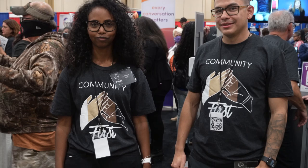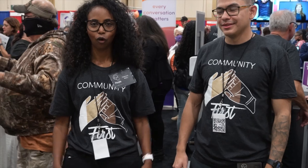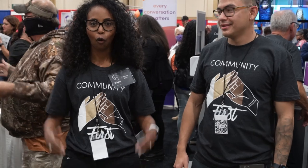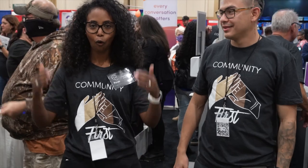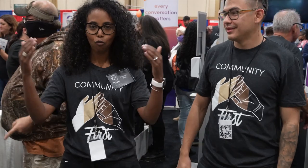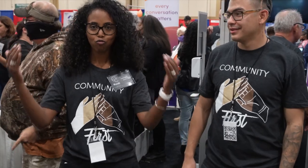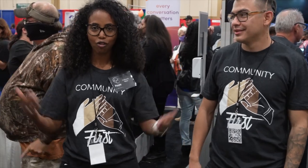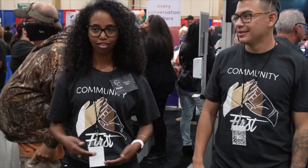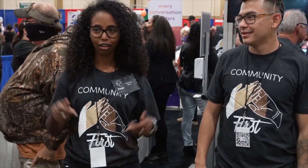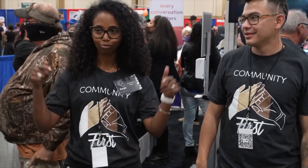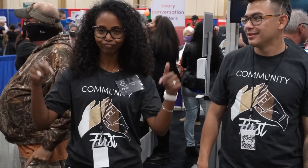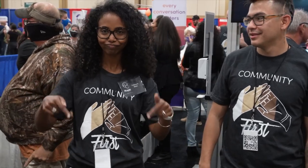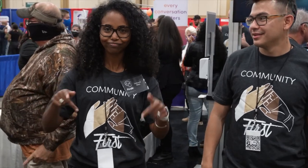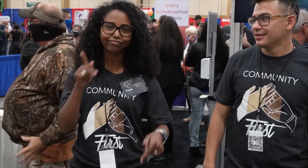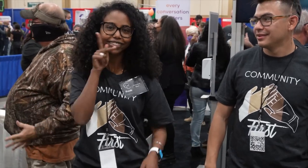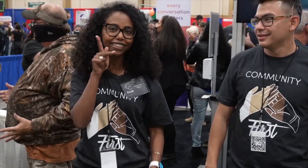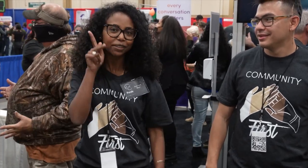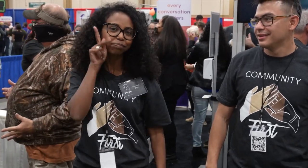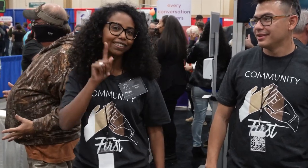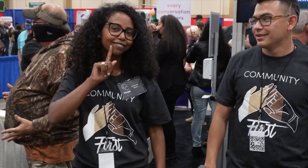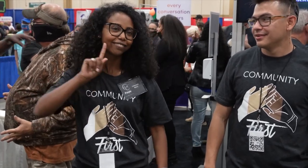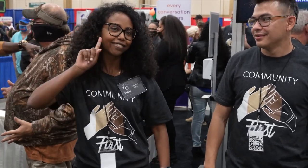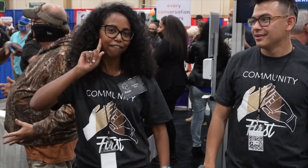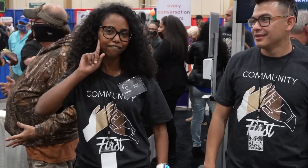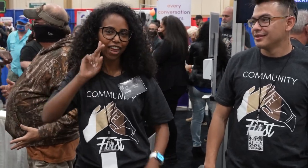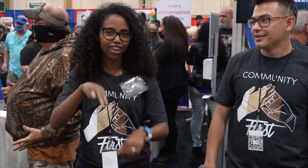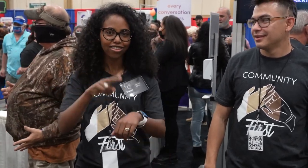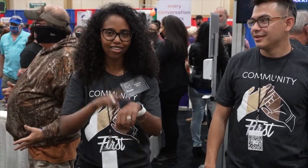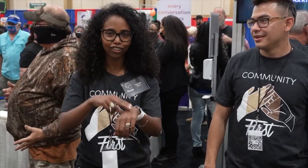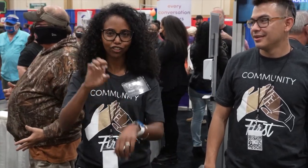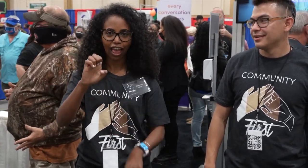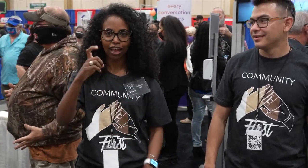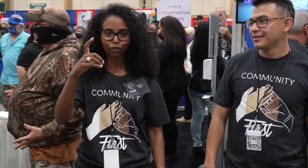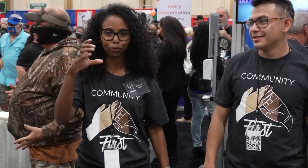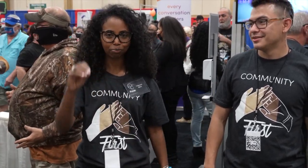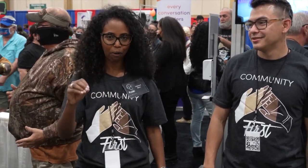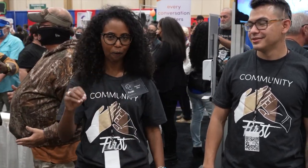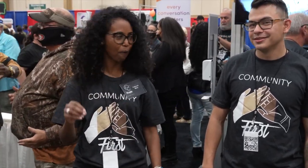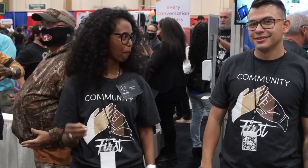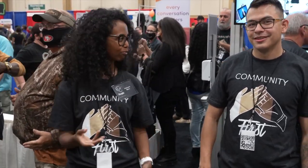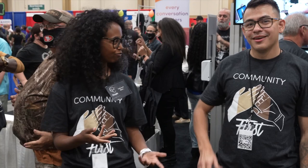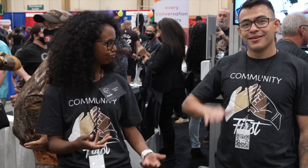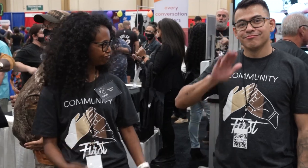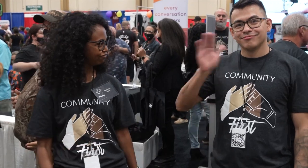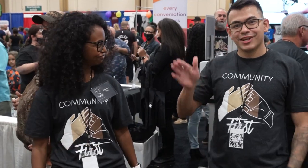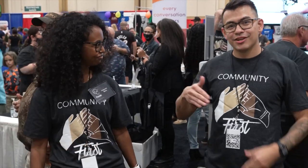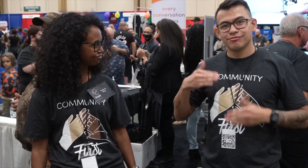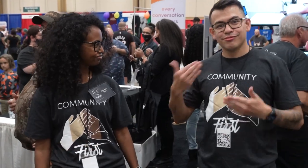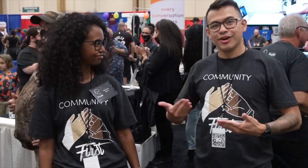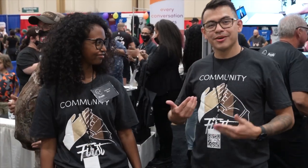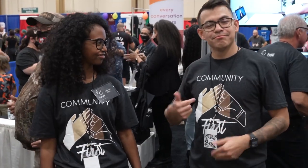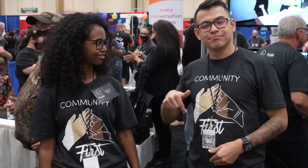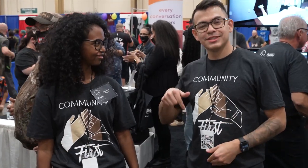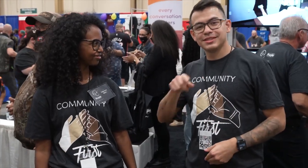Welcome to the DeafNation Expo at Kissimmee! Hi, welcome.